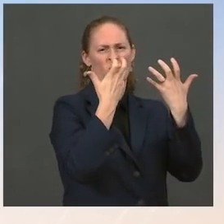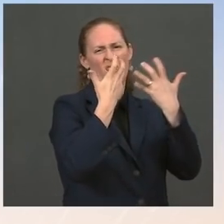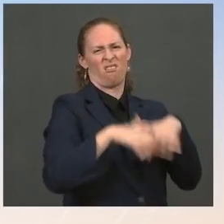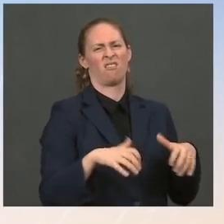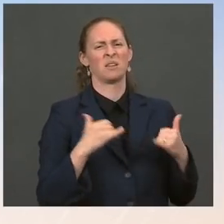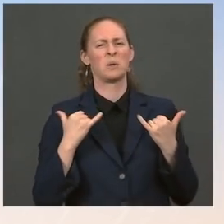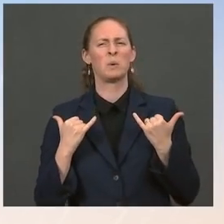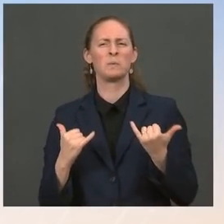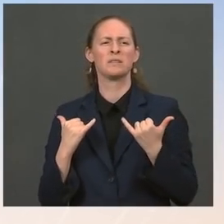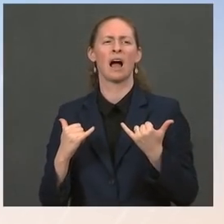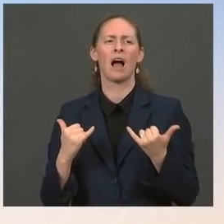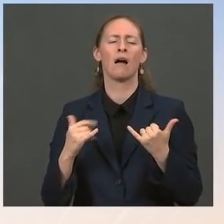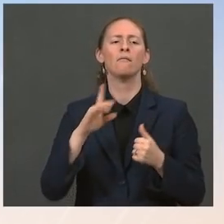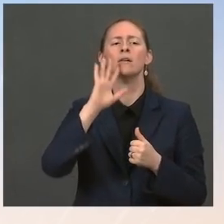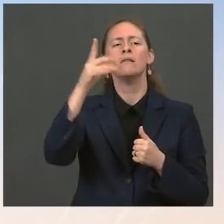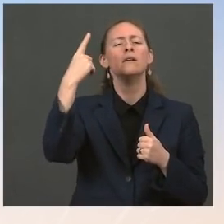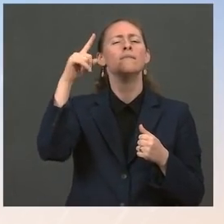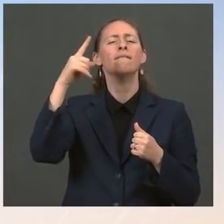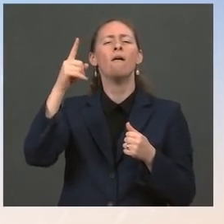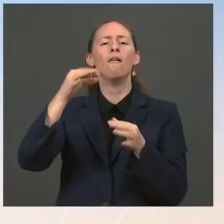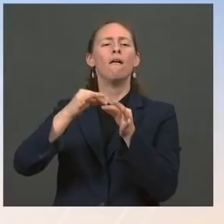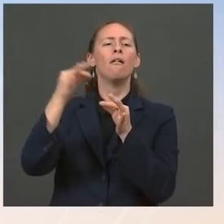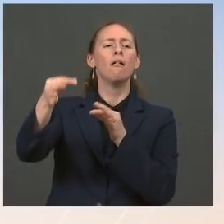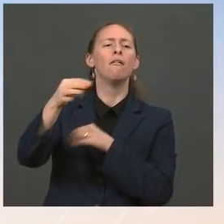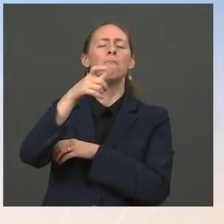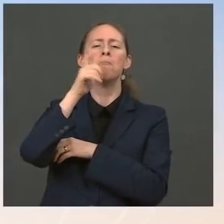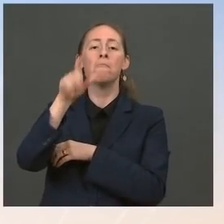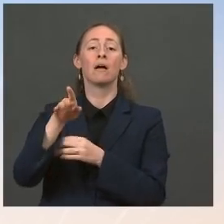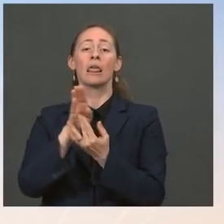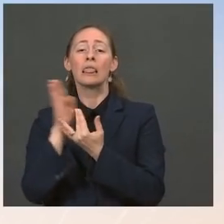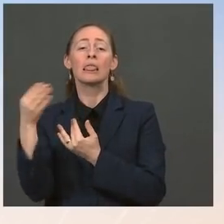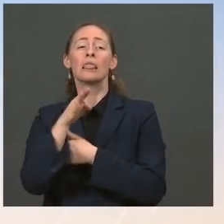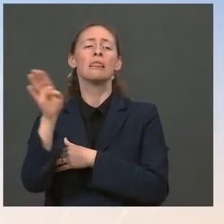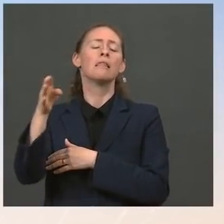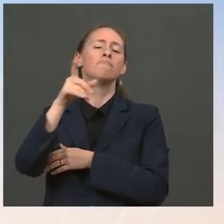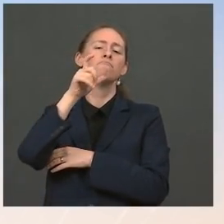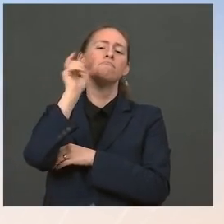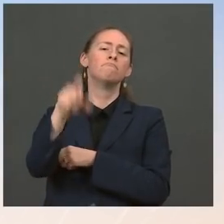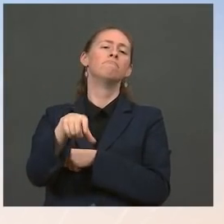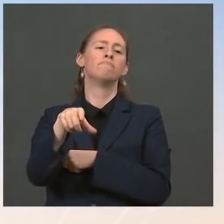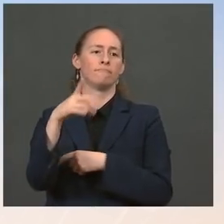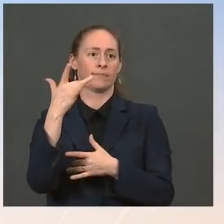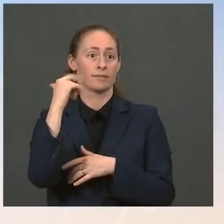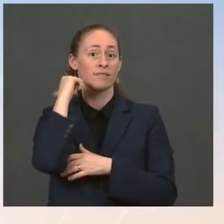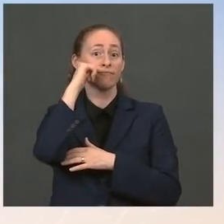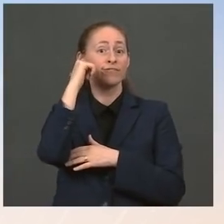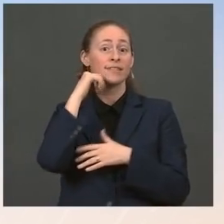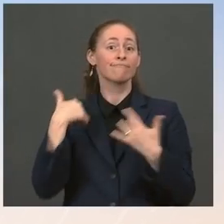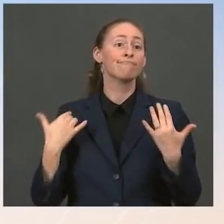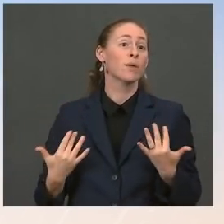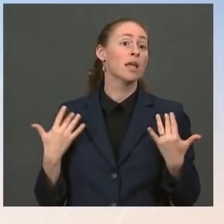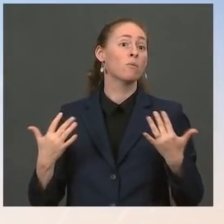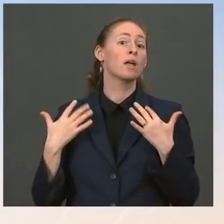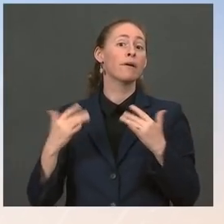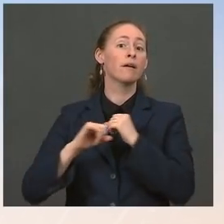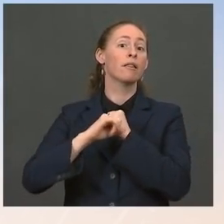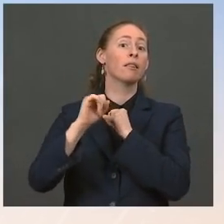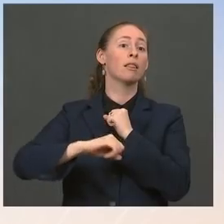We don't need to go through a cumbersome process that every day brings additional risks. So, they're discussing up there.